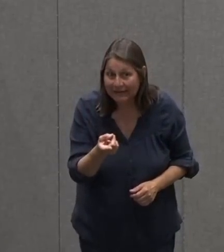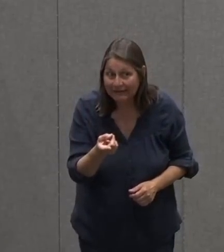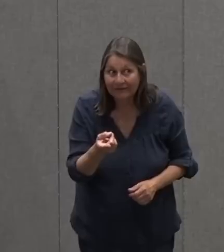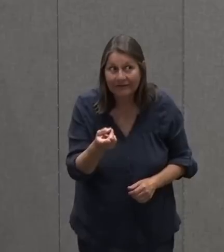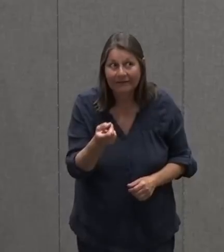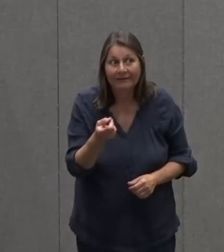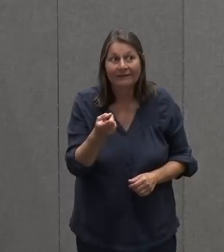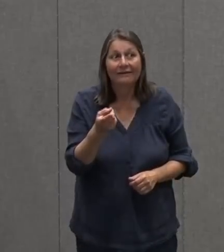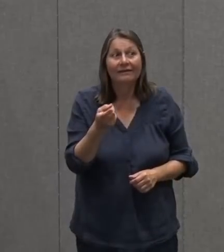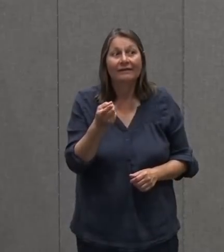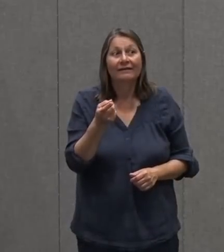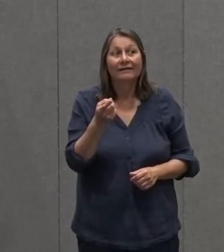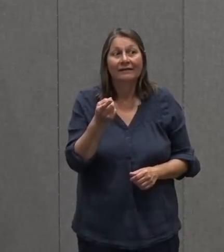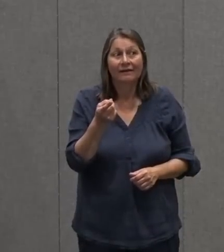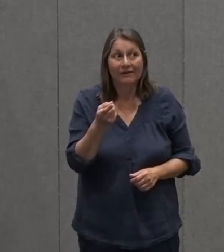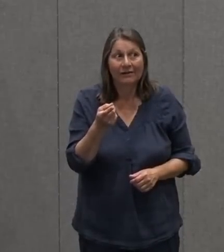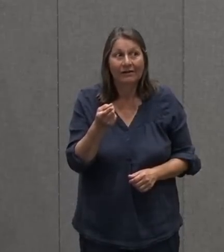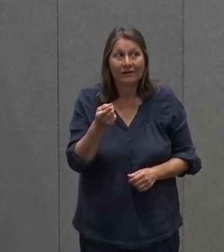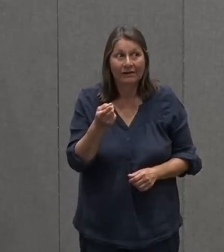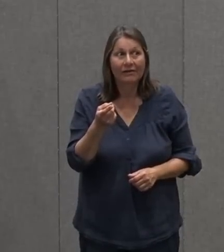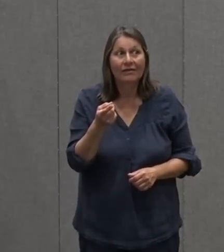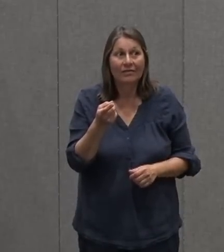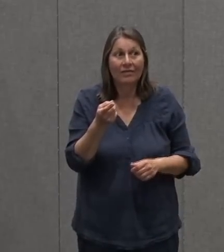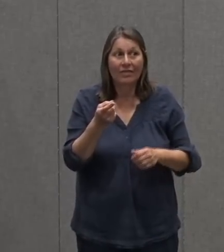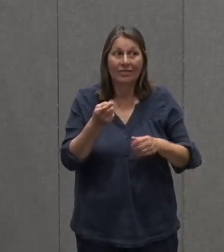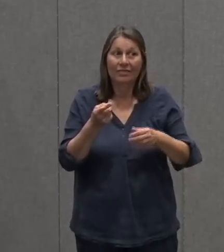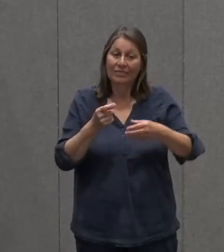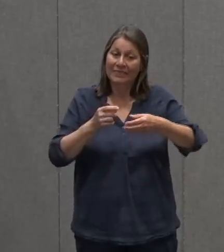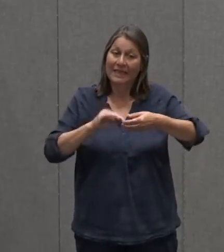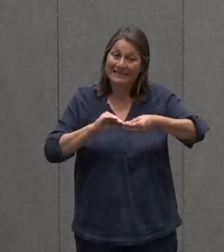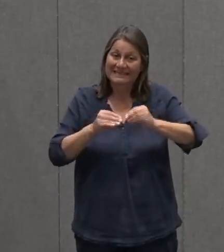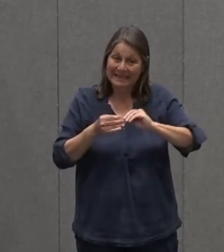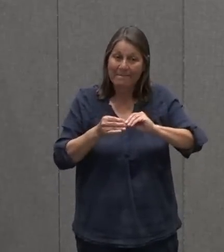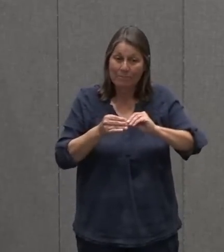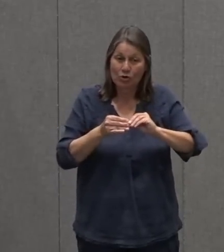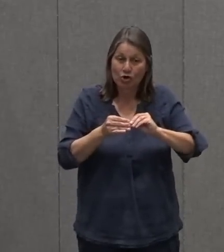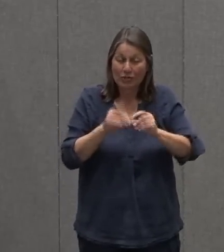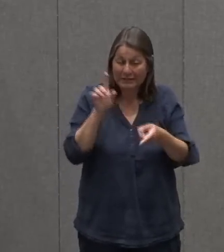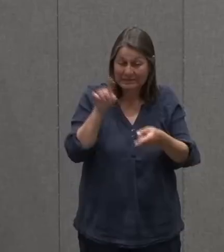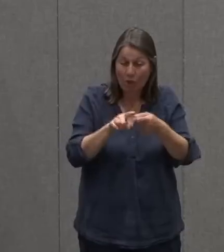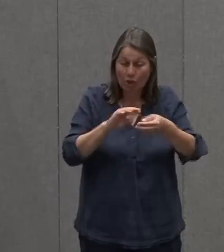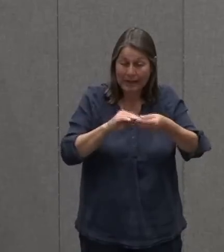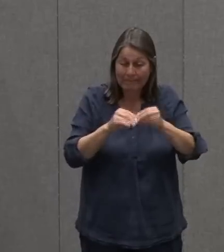would tell me where that might be the smallest number, you were probably correct because I have a number that has